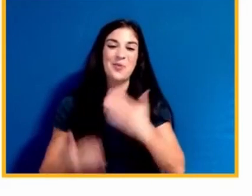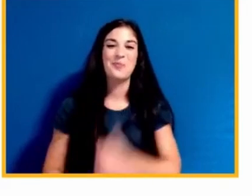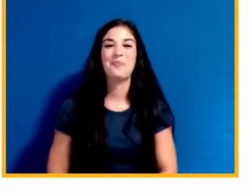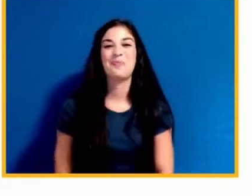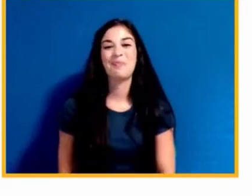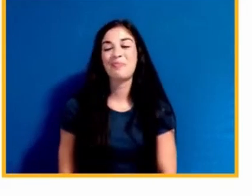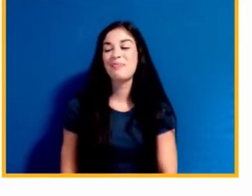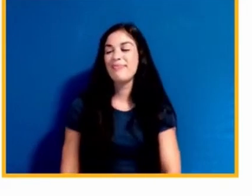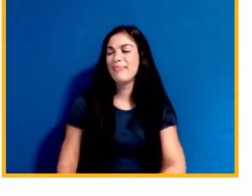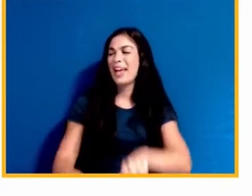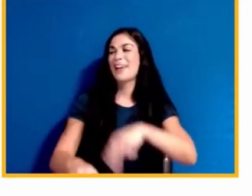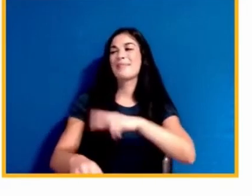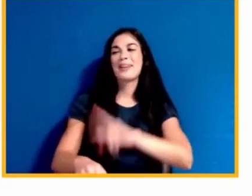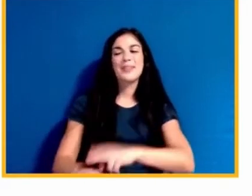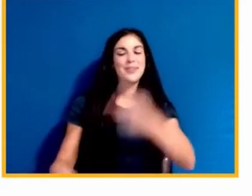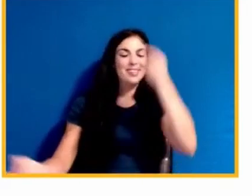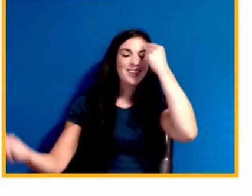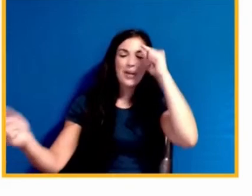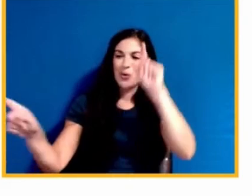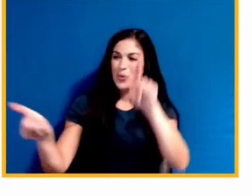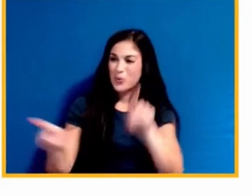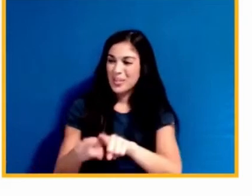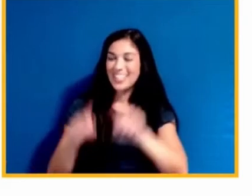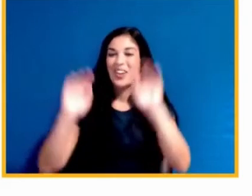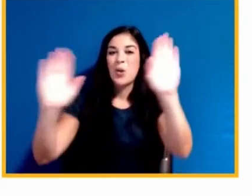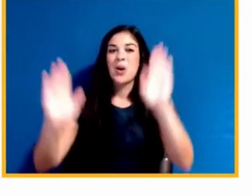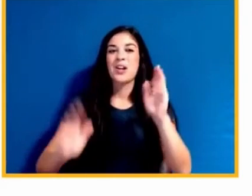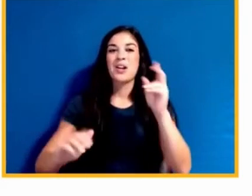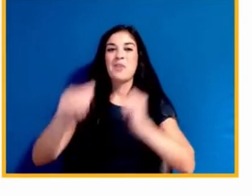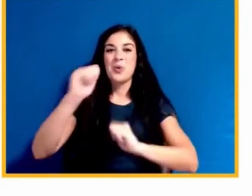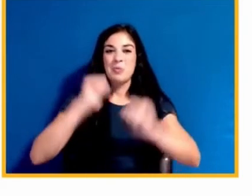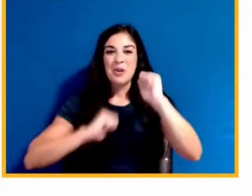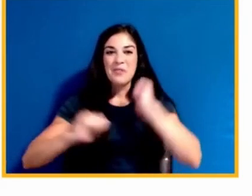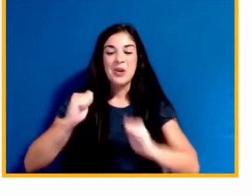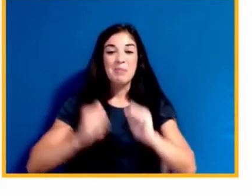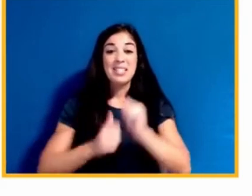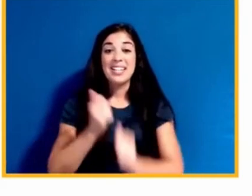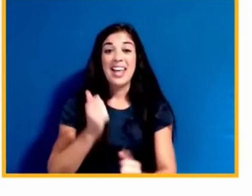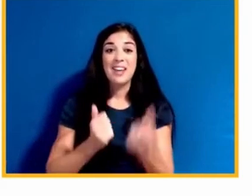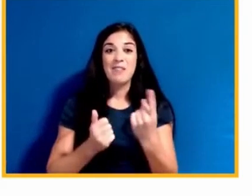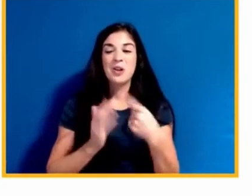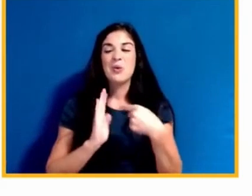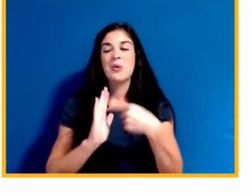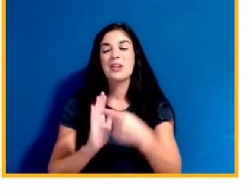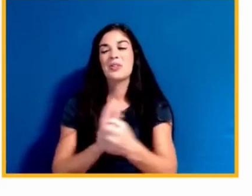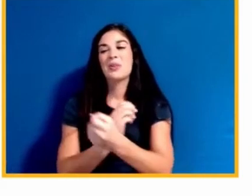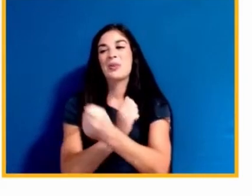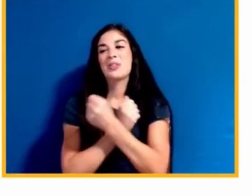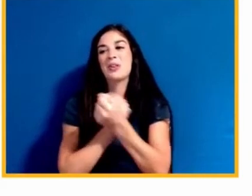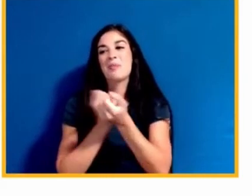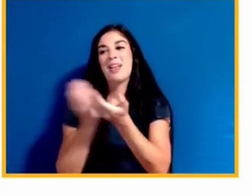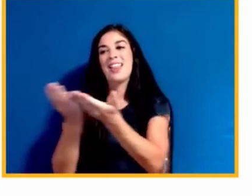[Zeke] Absolutely agree, that was a wonderful performance and everybody as always, show some love to Kethi. They absolutely